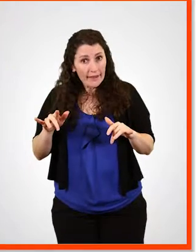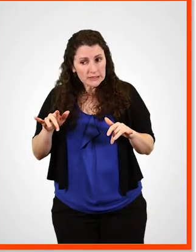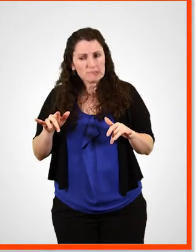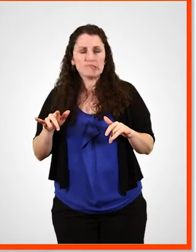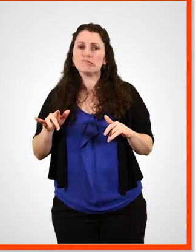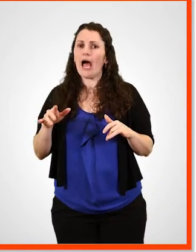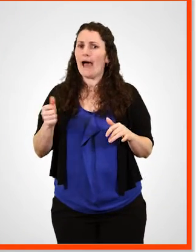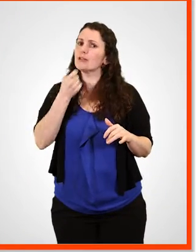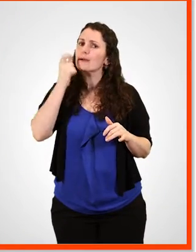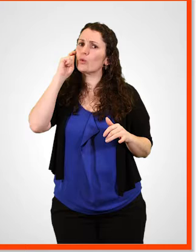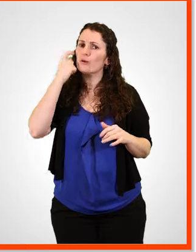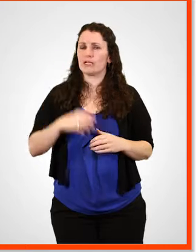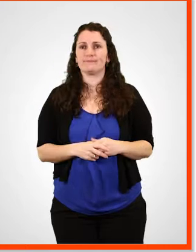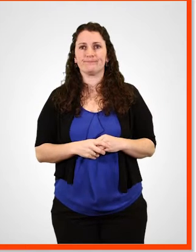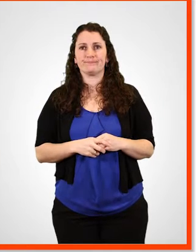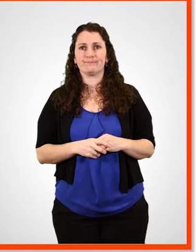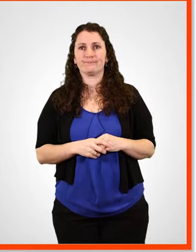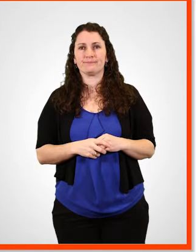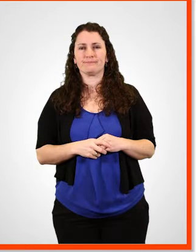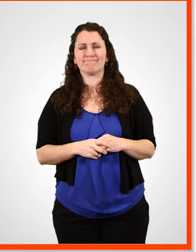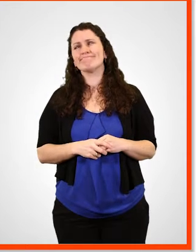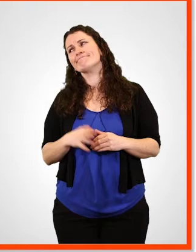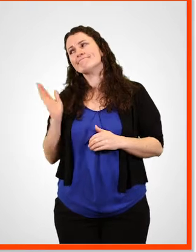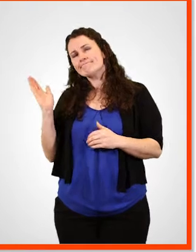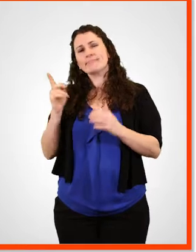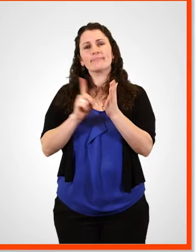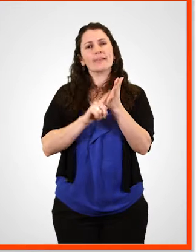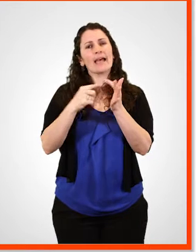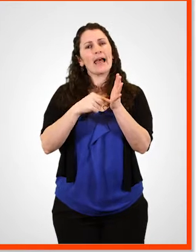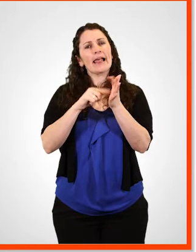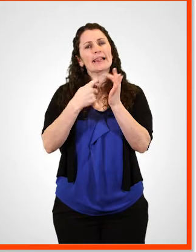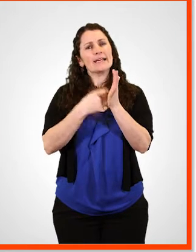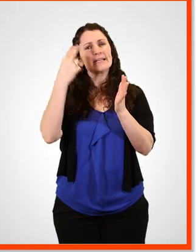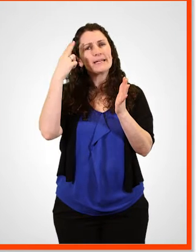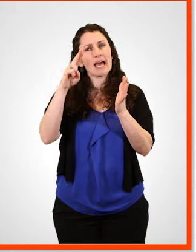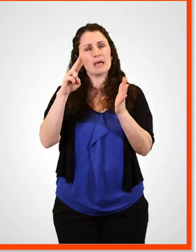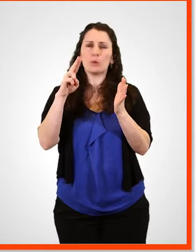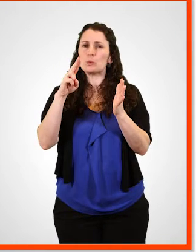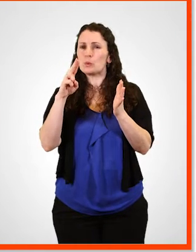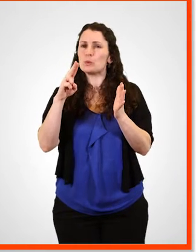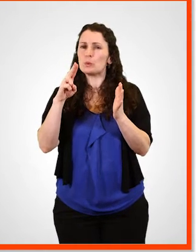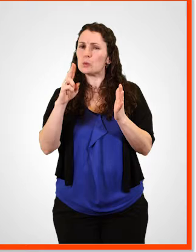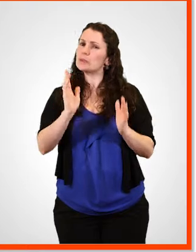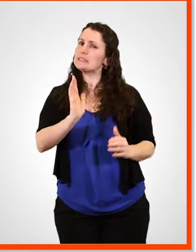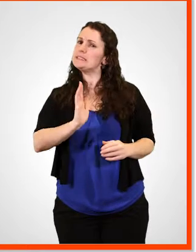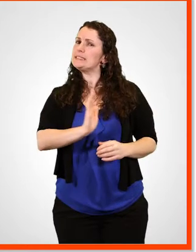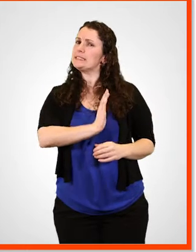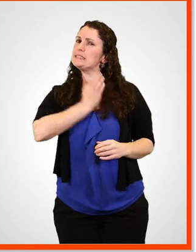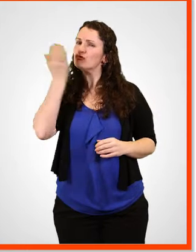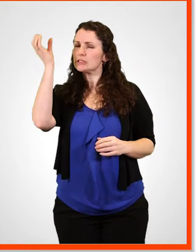Letter naming - it's an interesting connection between the two pieces under the umbrella that we were talking about.